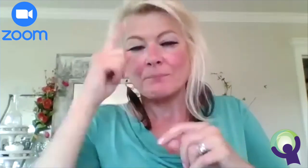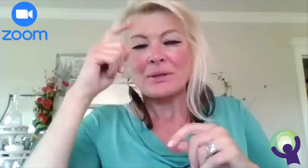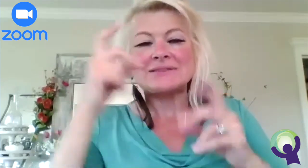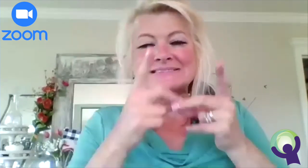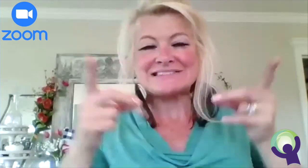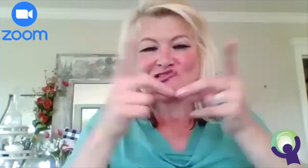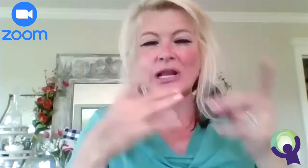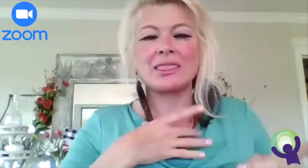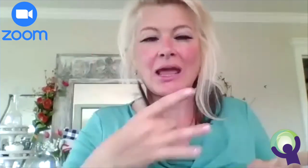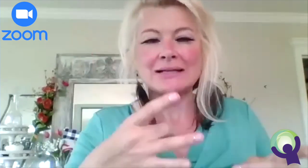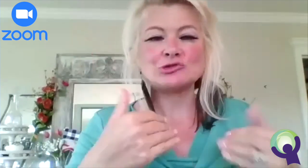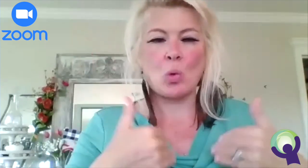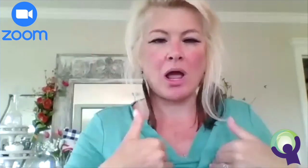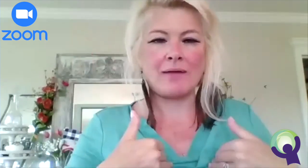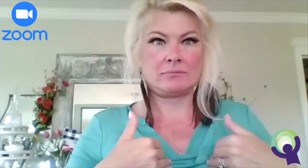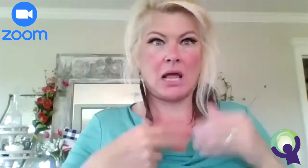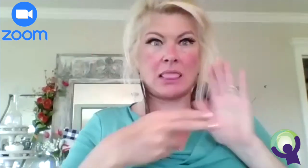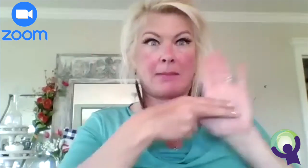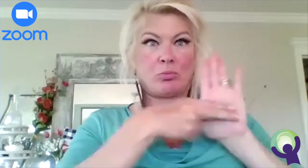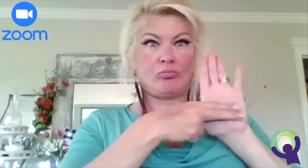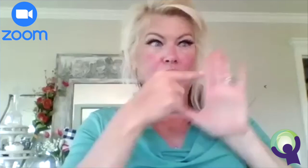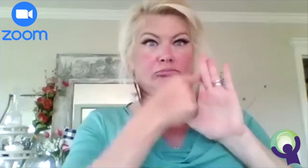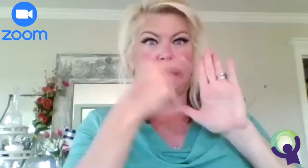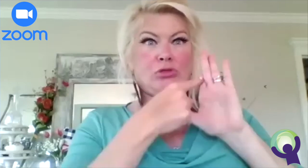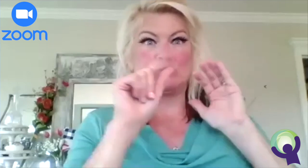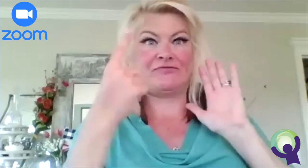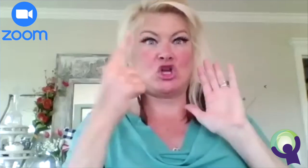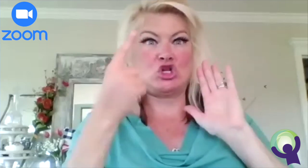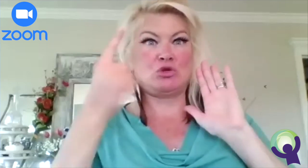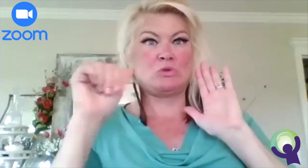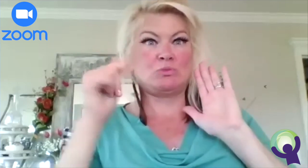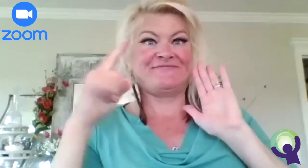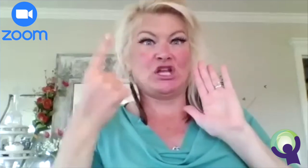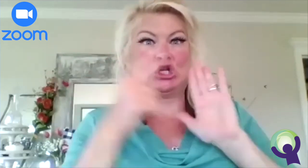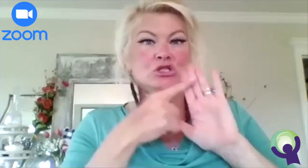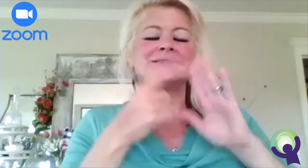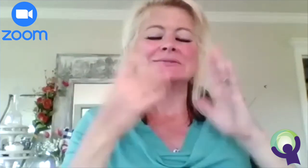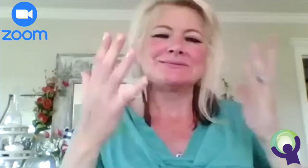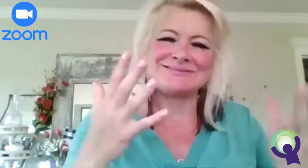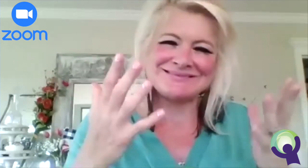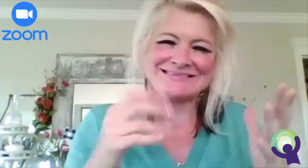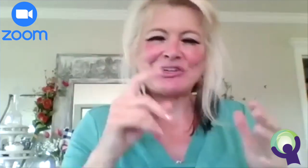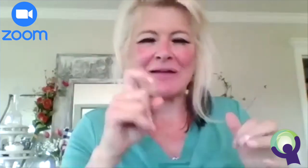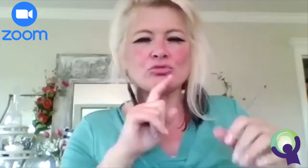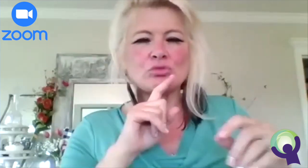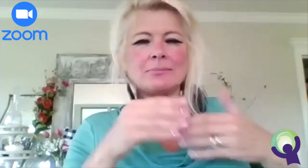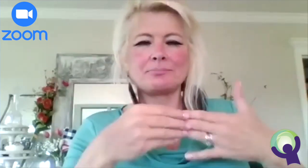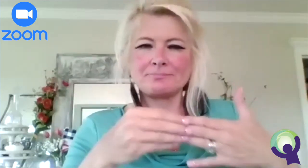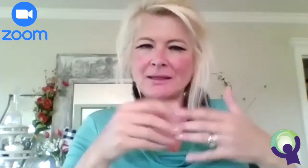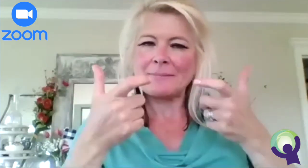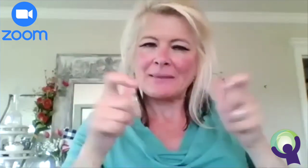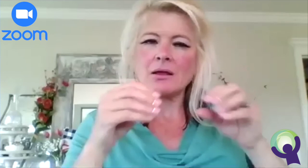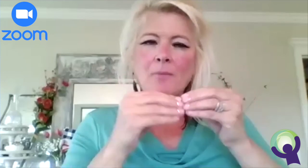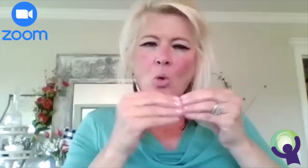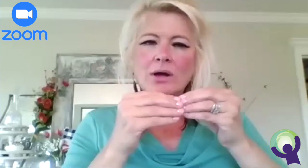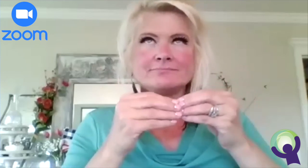The districts like to have the labels and put down what is primary.